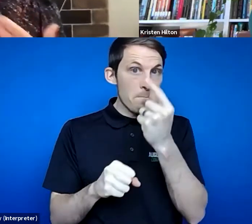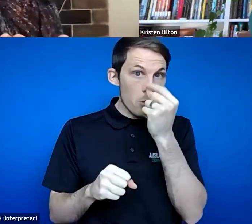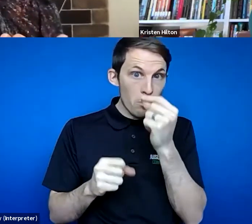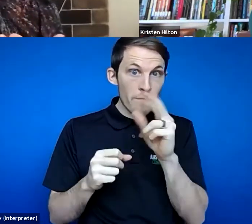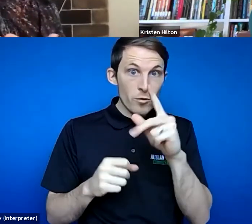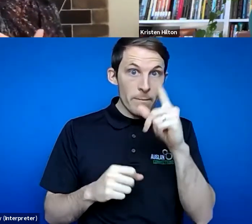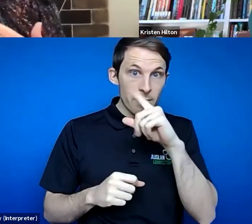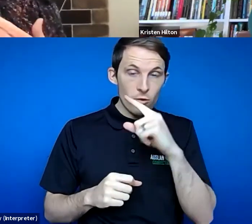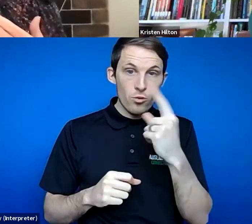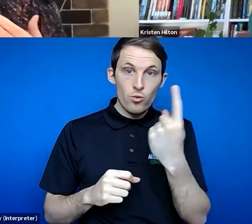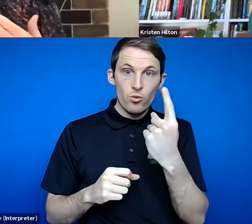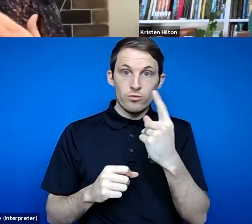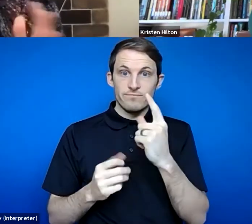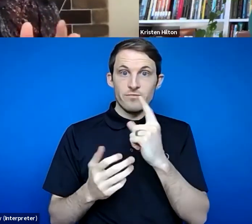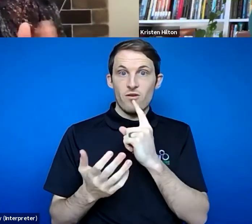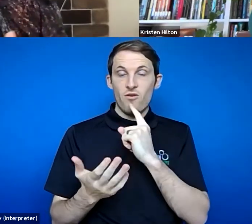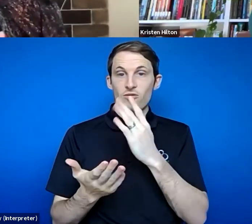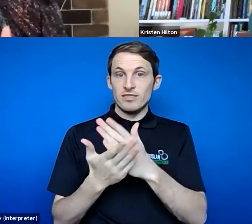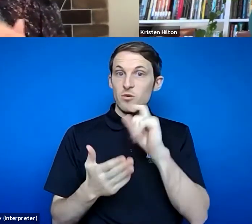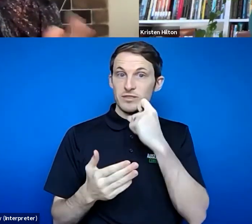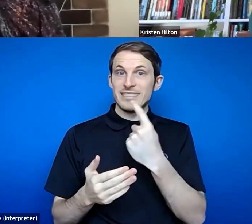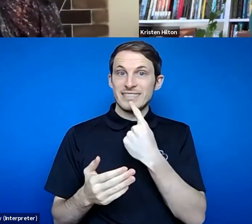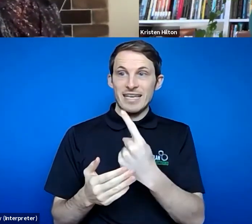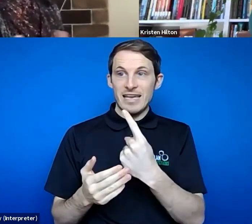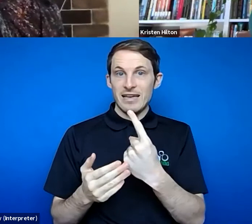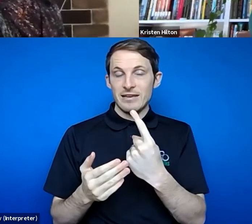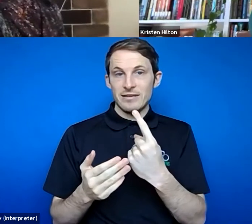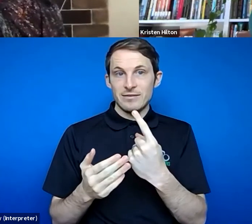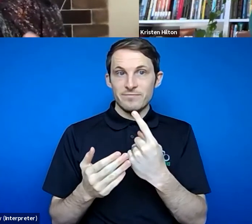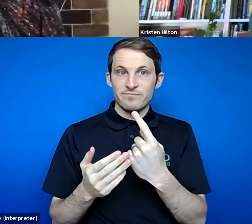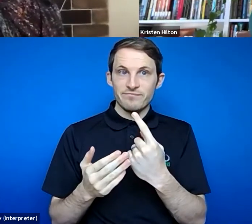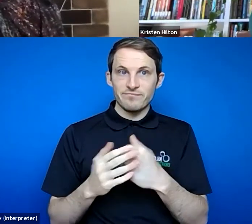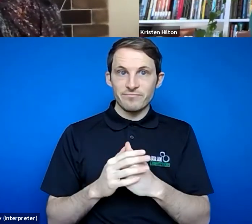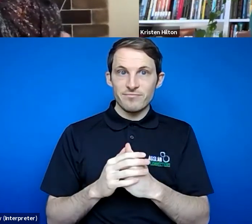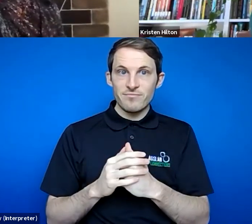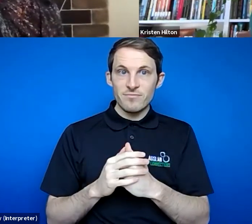would honestly say, "I wouldn't think less of anybody if they told me that they had a